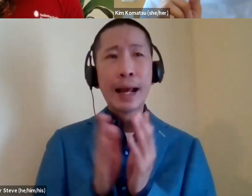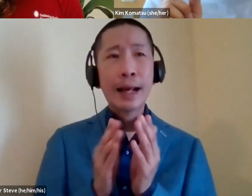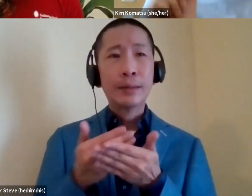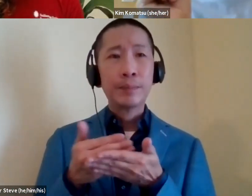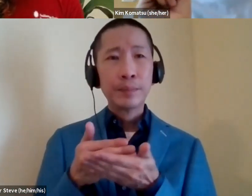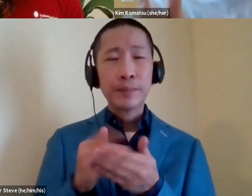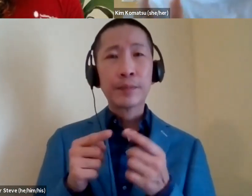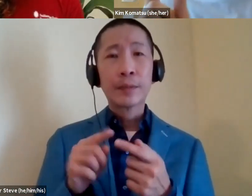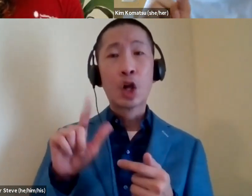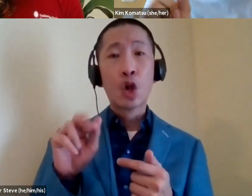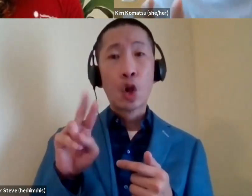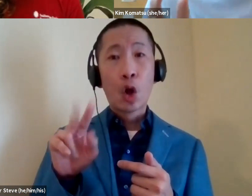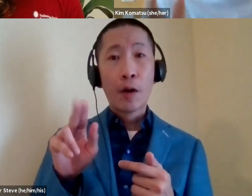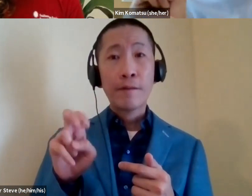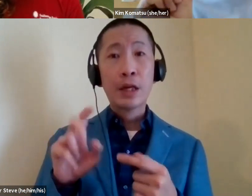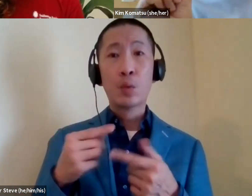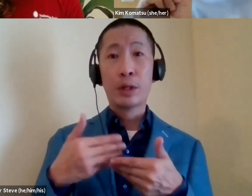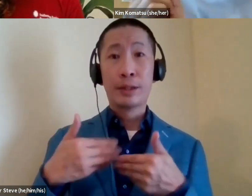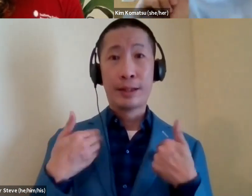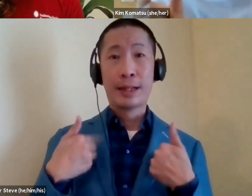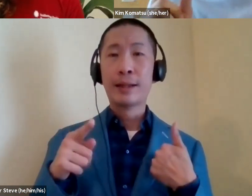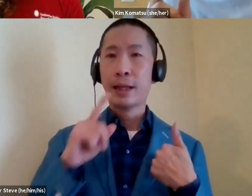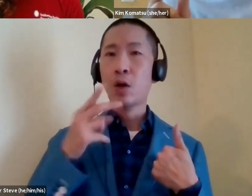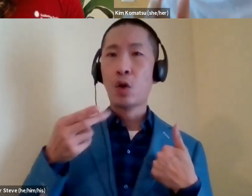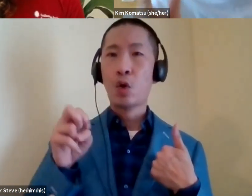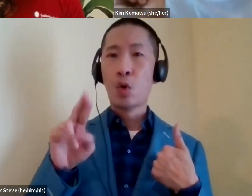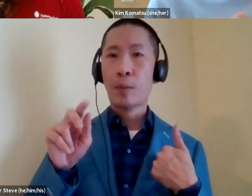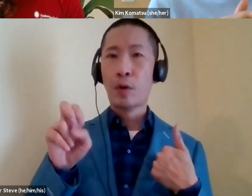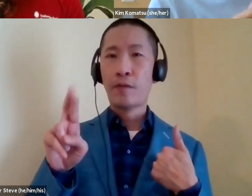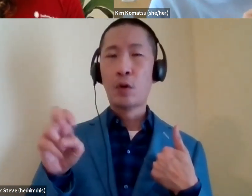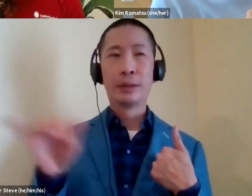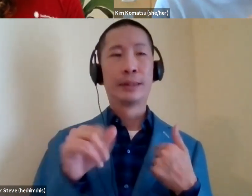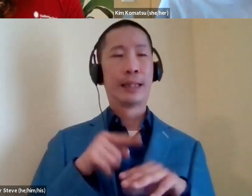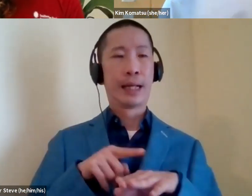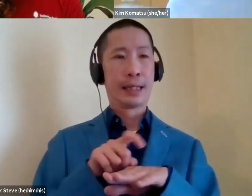Kim Komatsu (she/her): young they are herbivores so they are similar to caterpillars that are eating our plants.